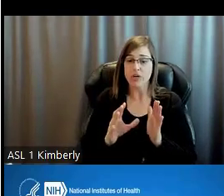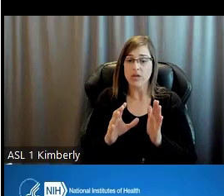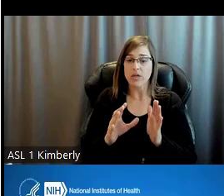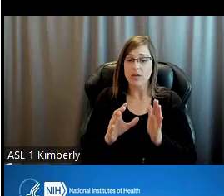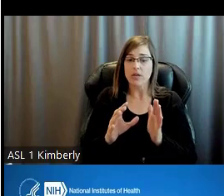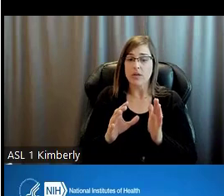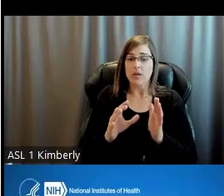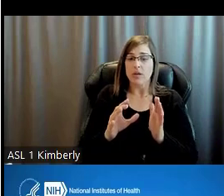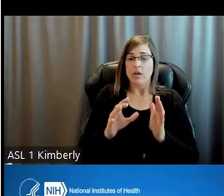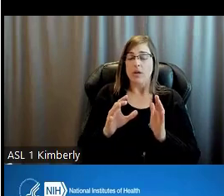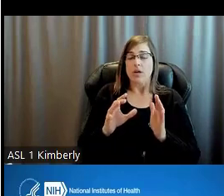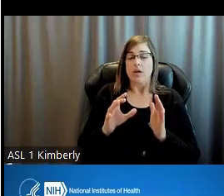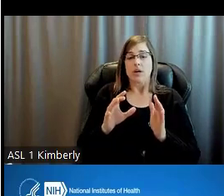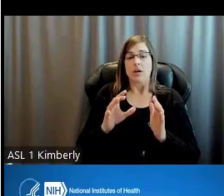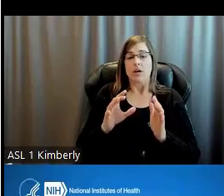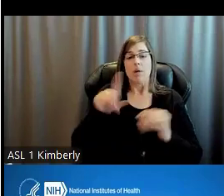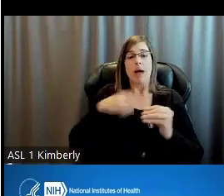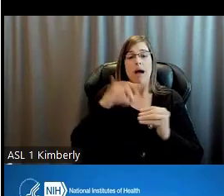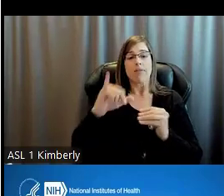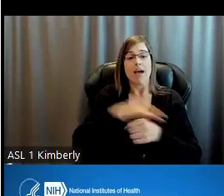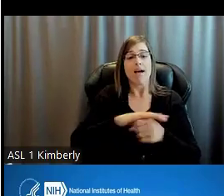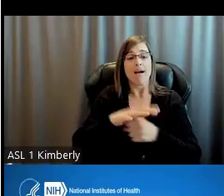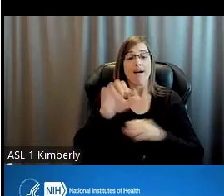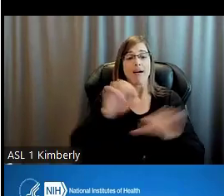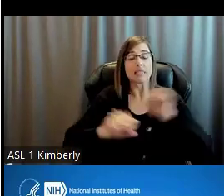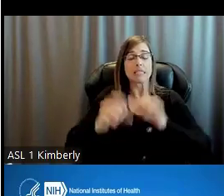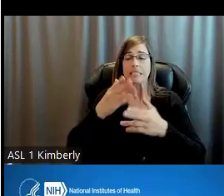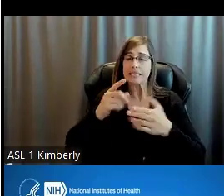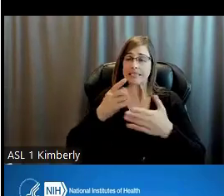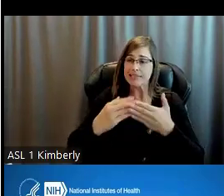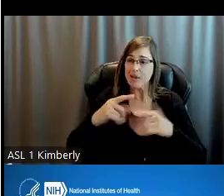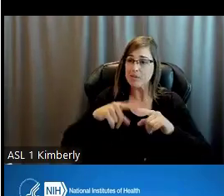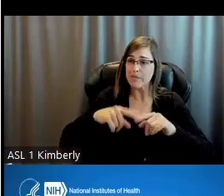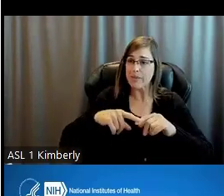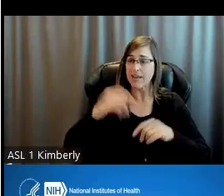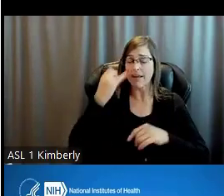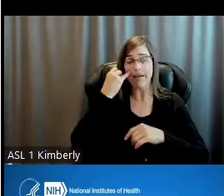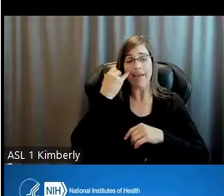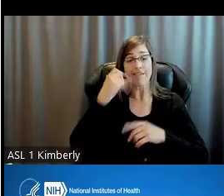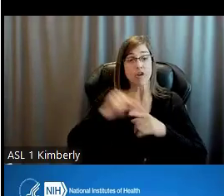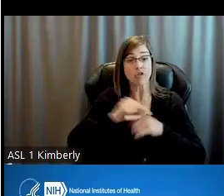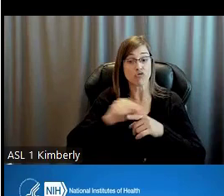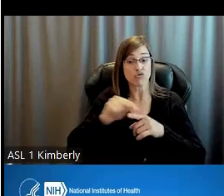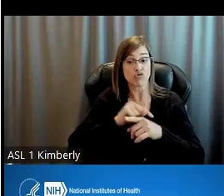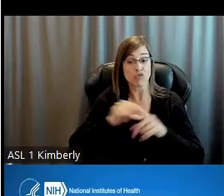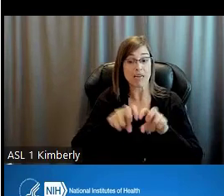about that area of science and some, depending on .. . especially if it's a training panel, might just be able .. .